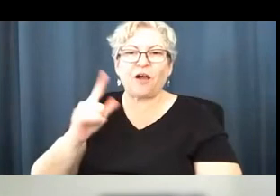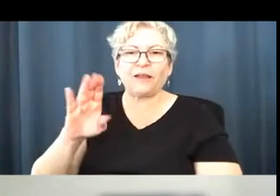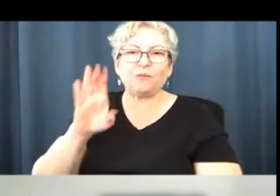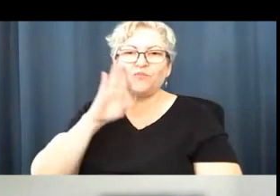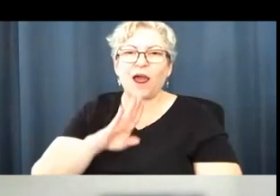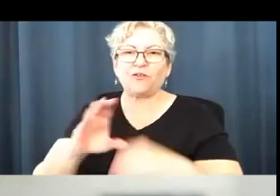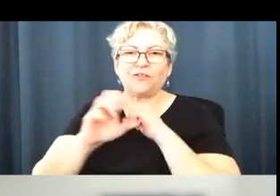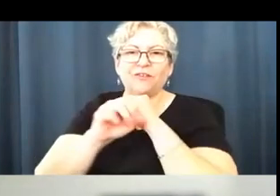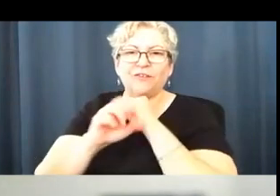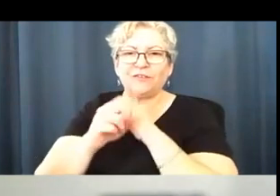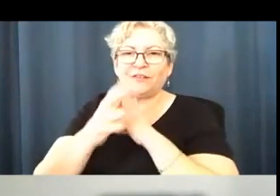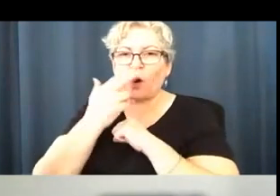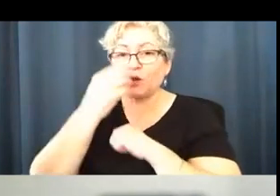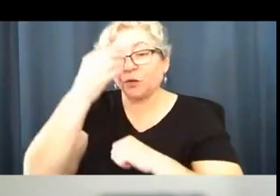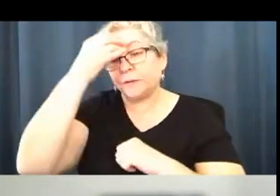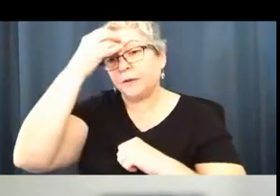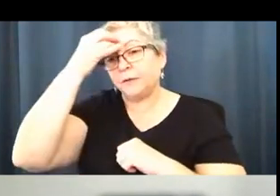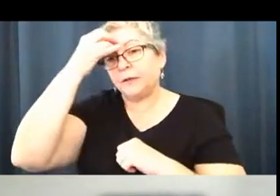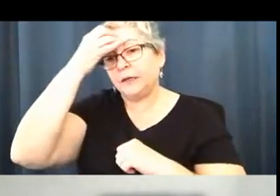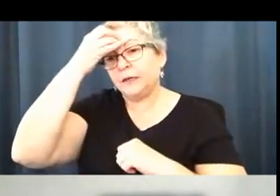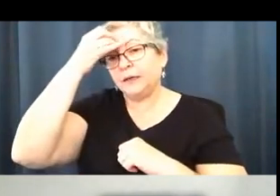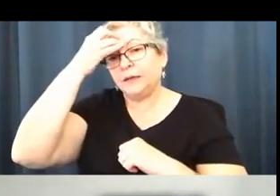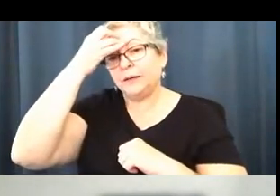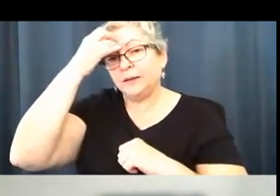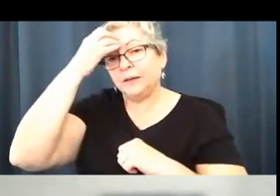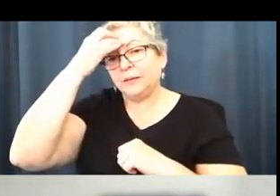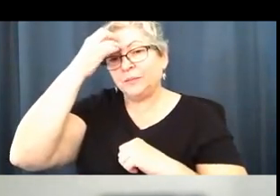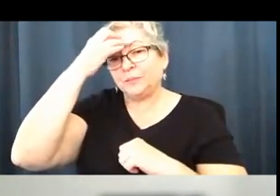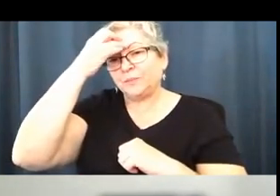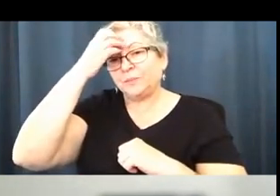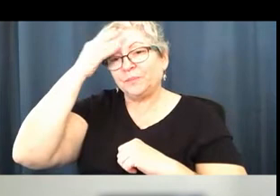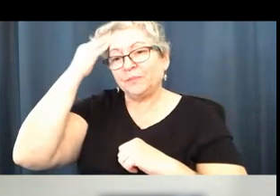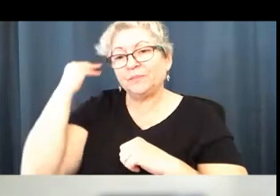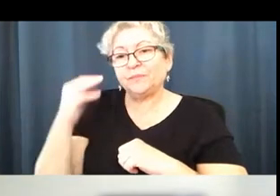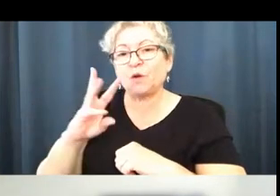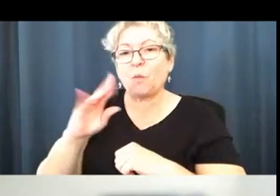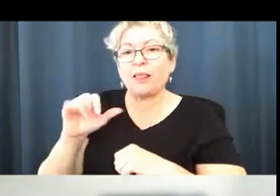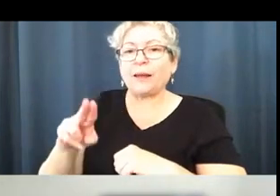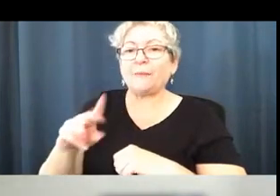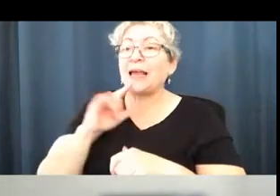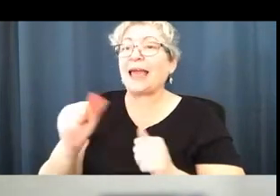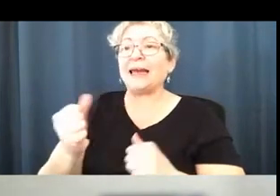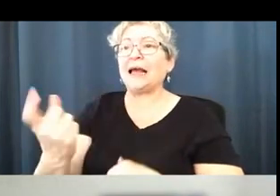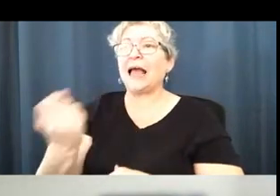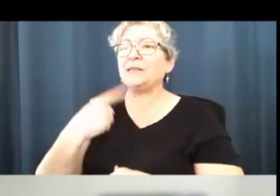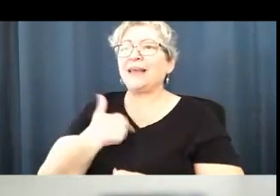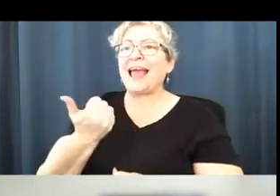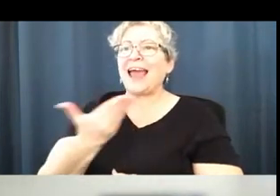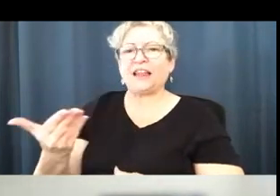So one thing about that, that come ask anything session, we get to do that here.